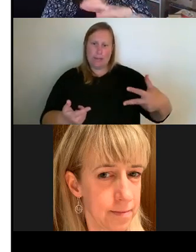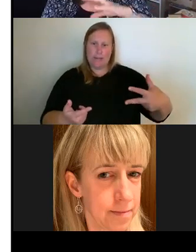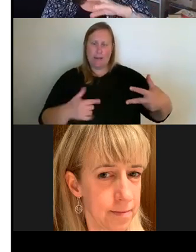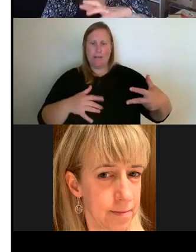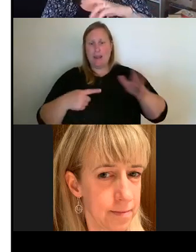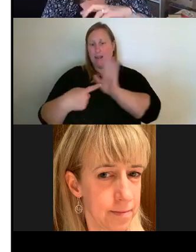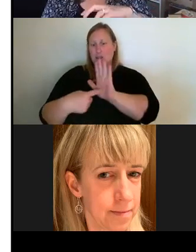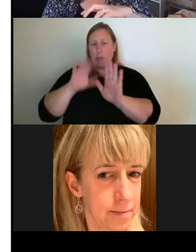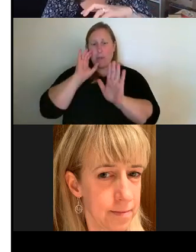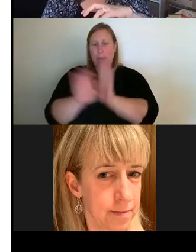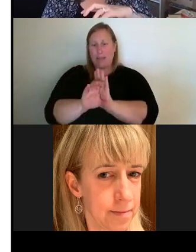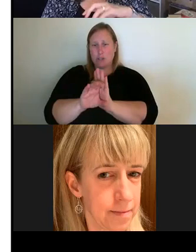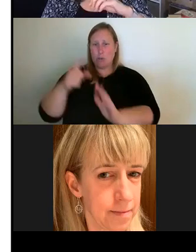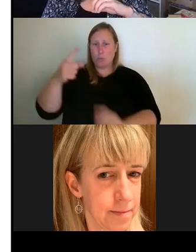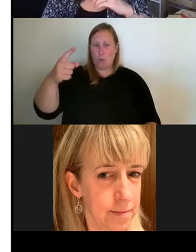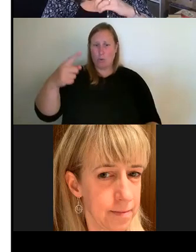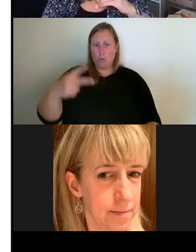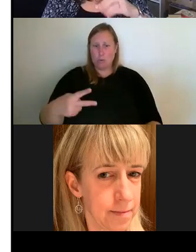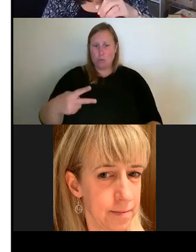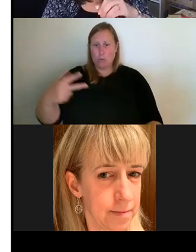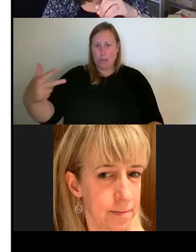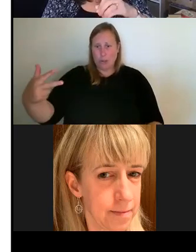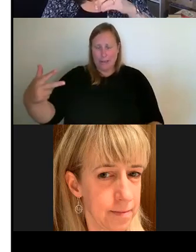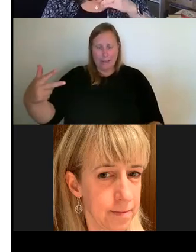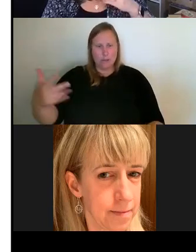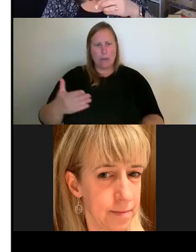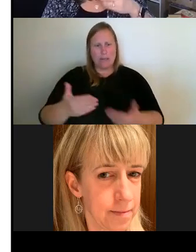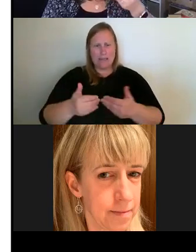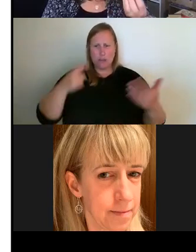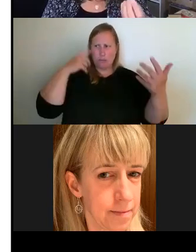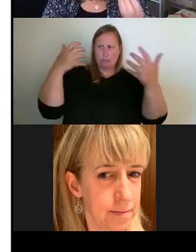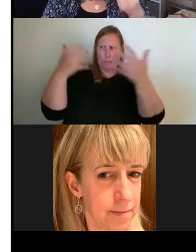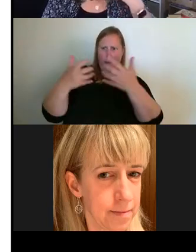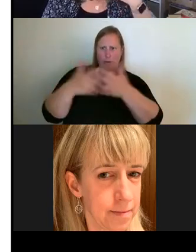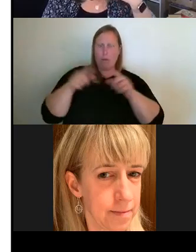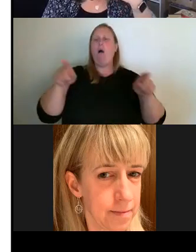on the image of Google Translate making it much easier to see and understand what needs to